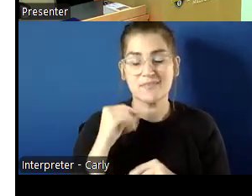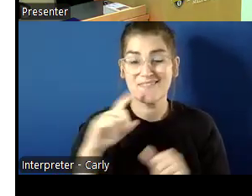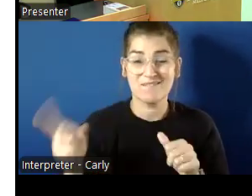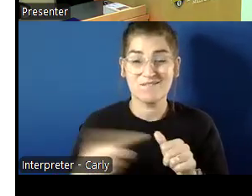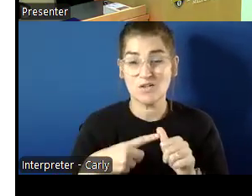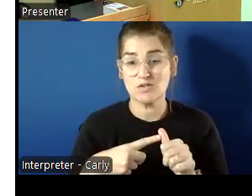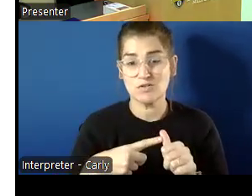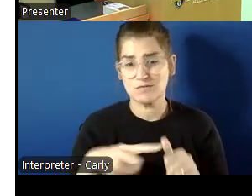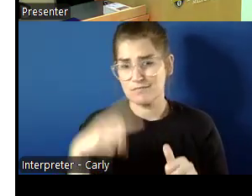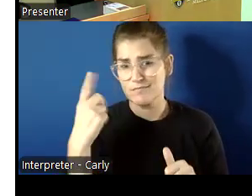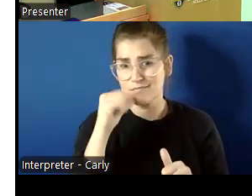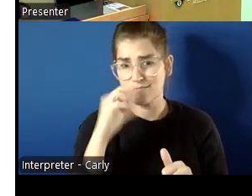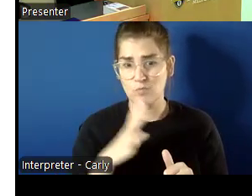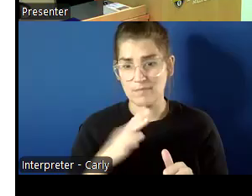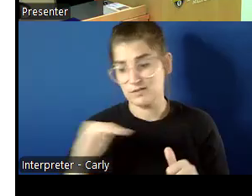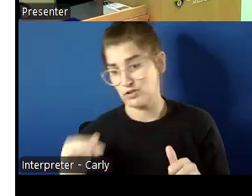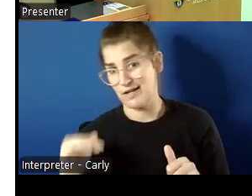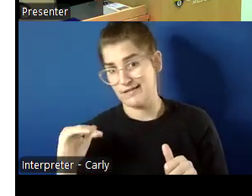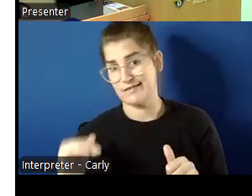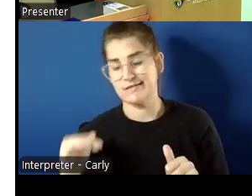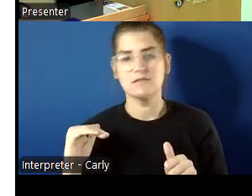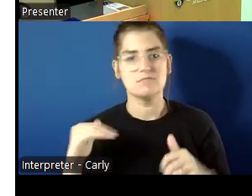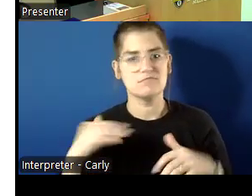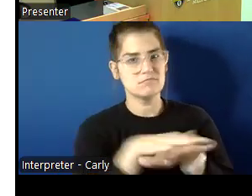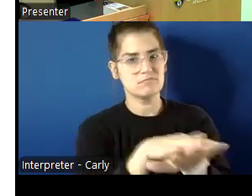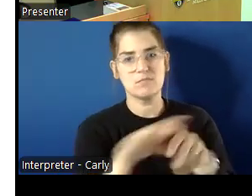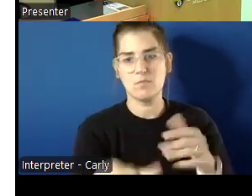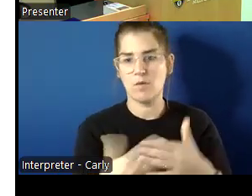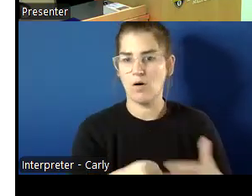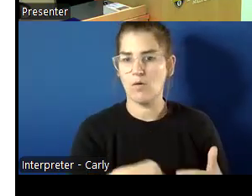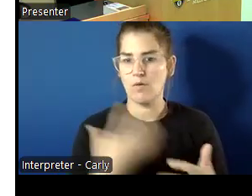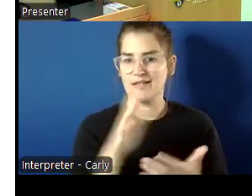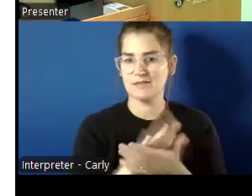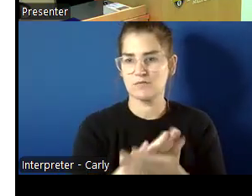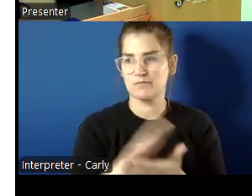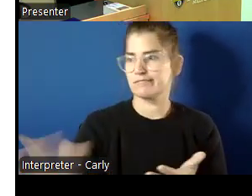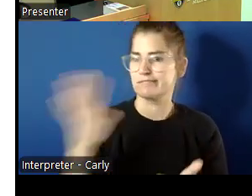uh African-American child to integrate an all-white school when she was nine. the